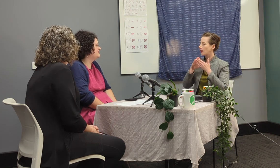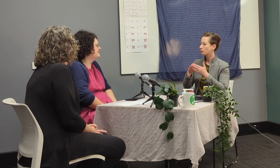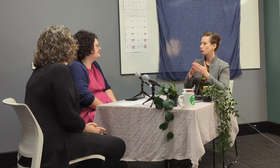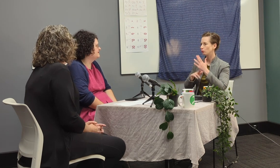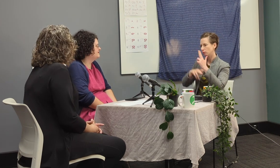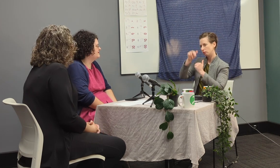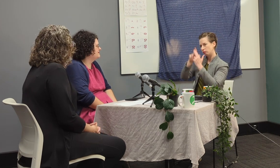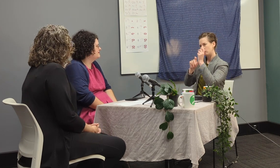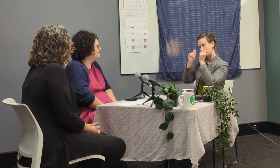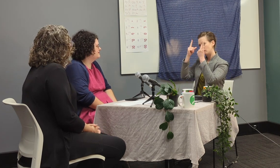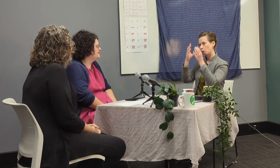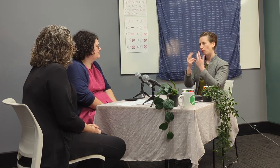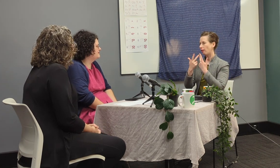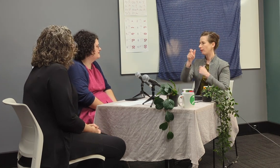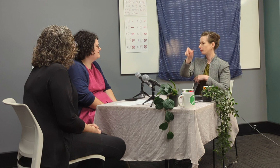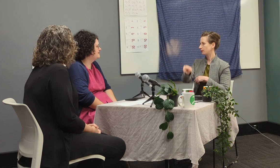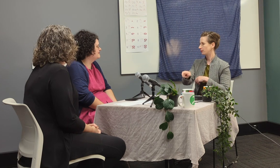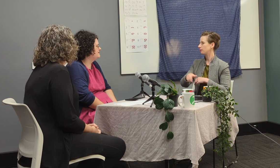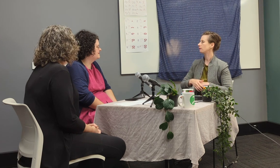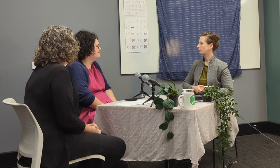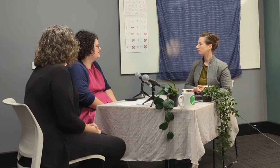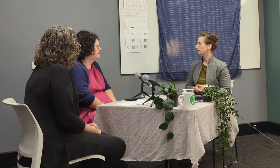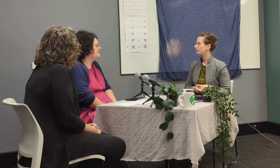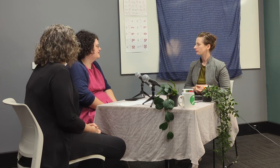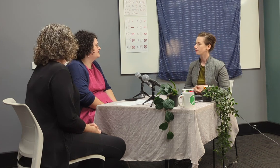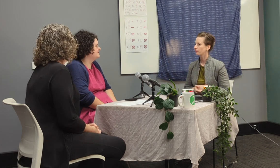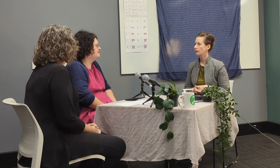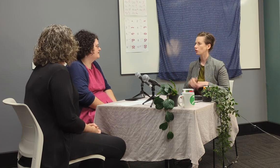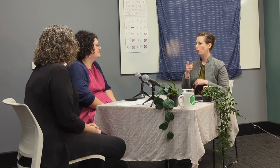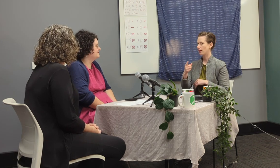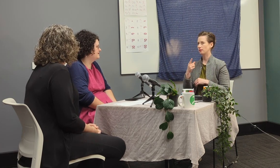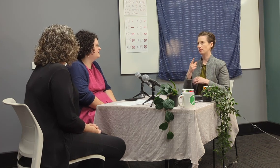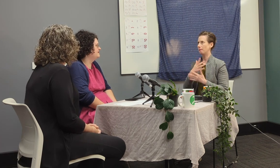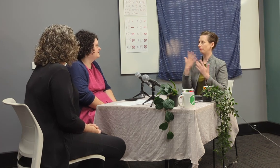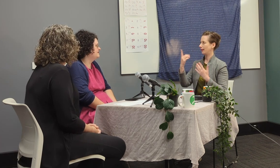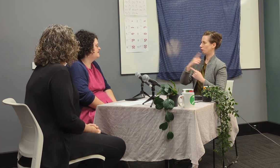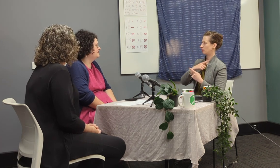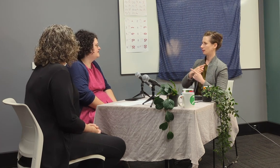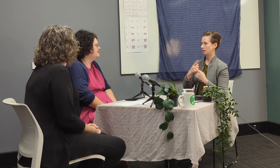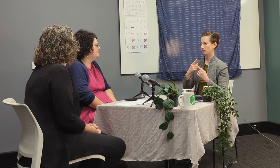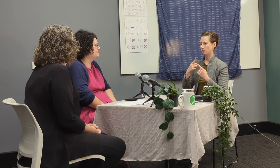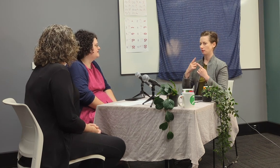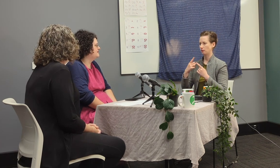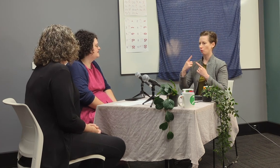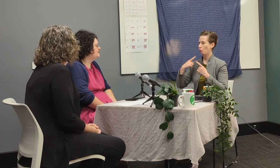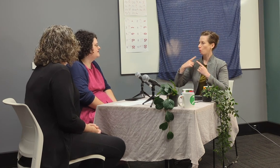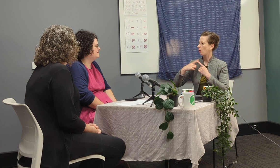needed to add additional information. That helped to then develop the understanding of the viewer.